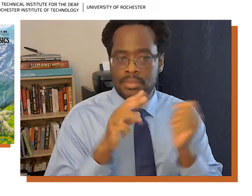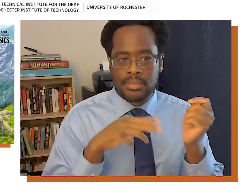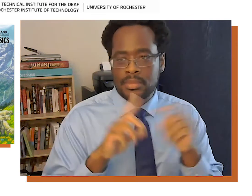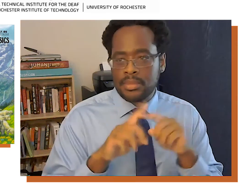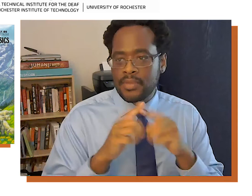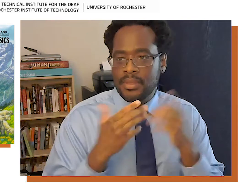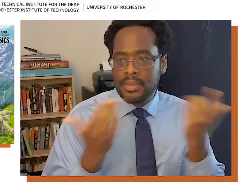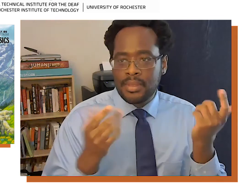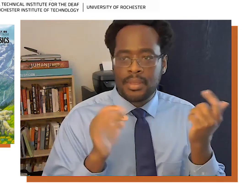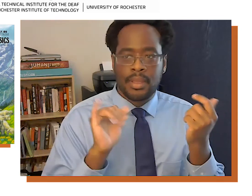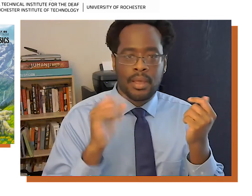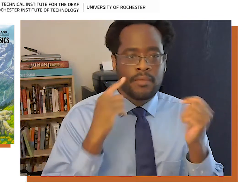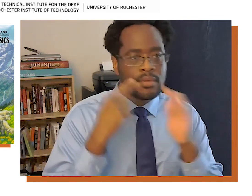You can order the books.